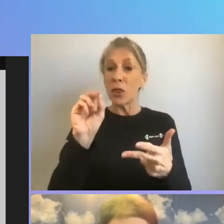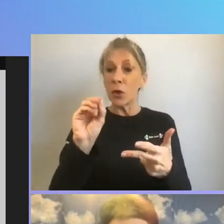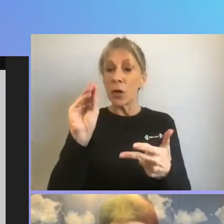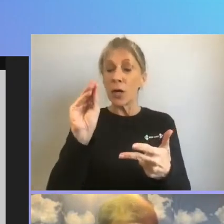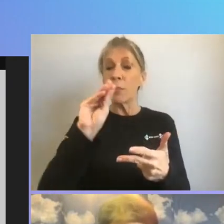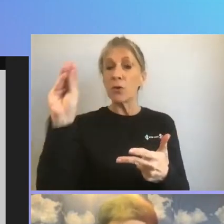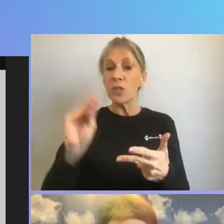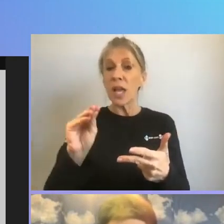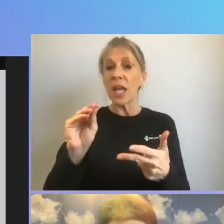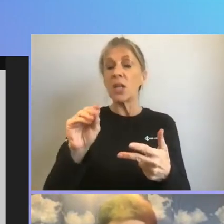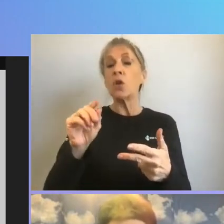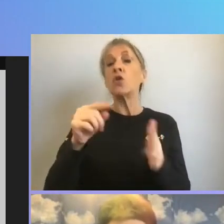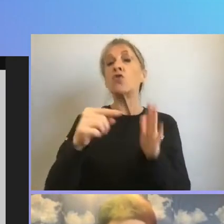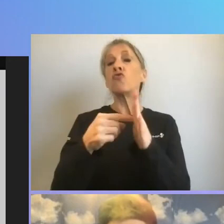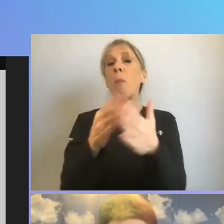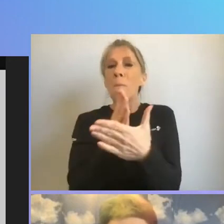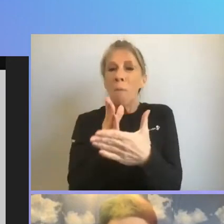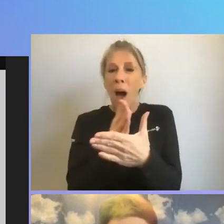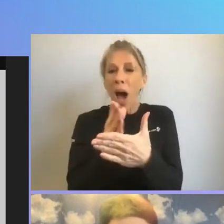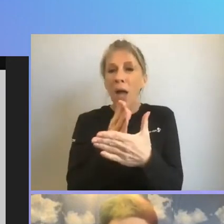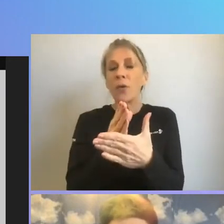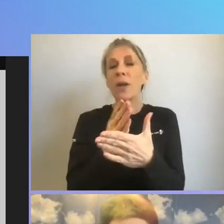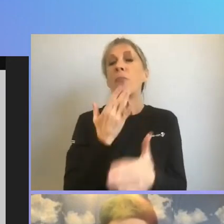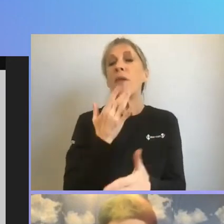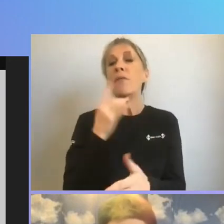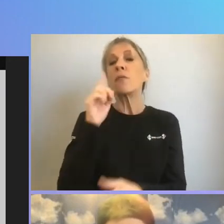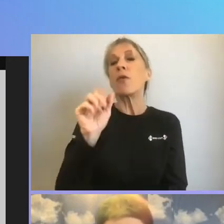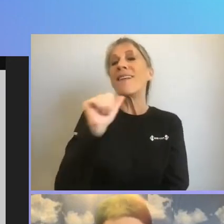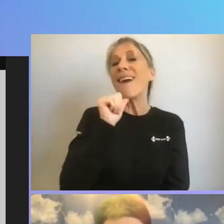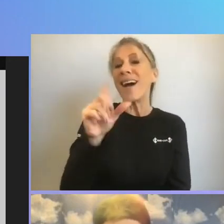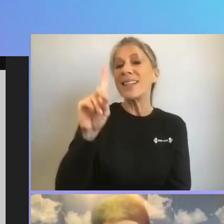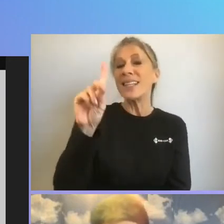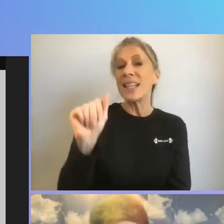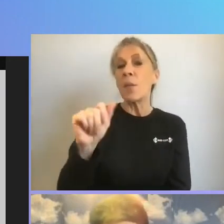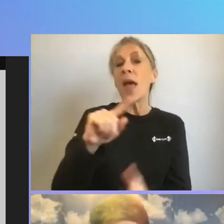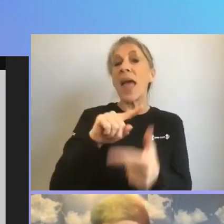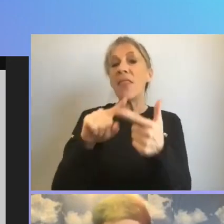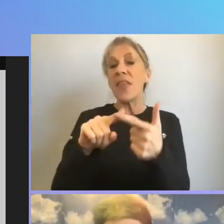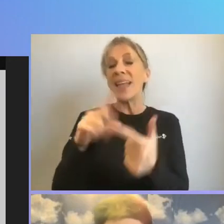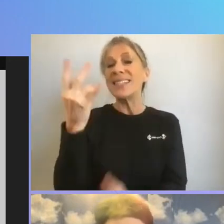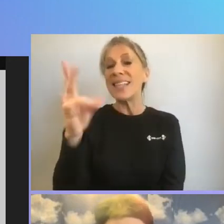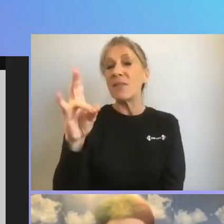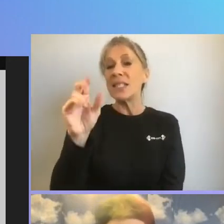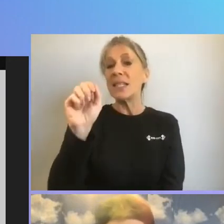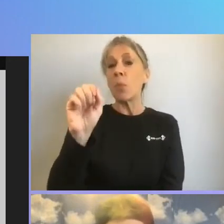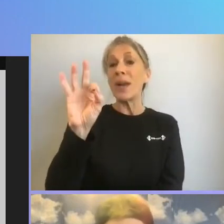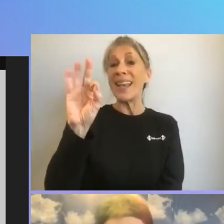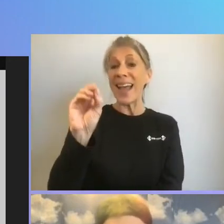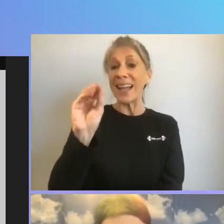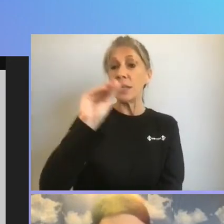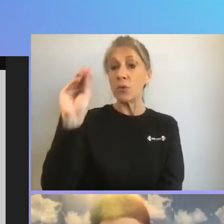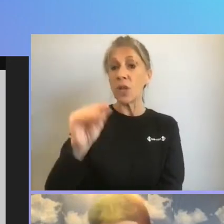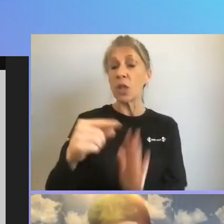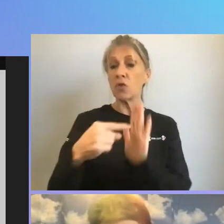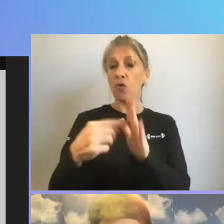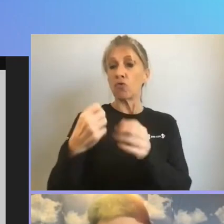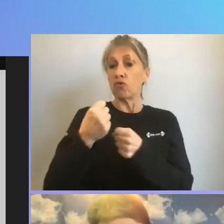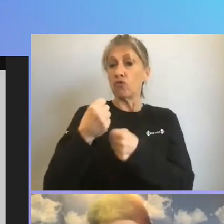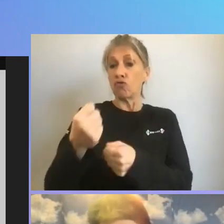preference for non-disabled people. And then we have 17.90%